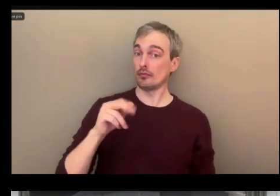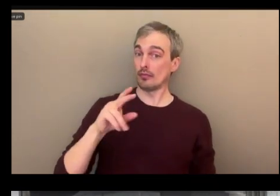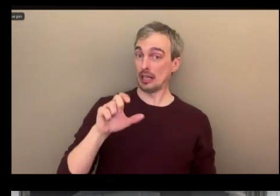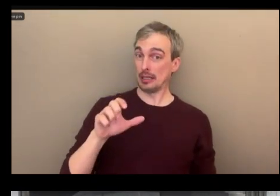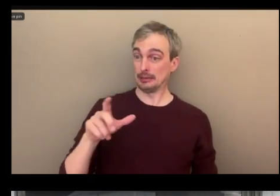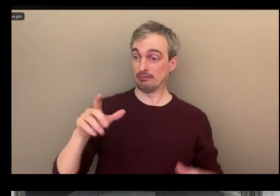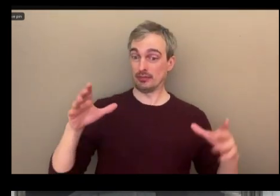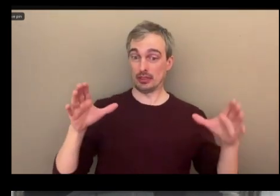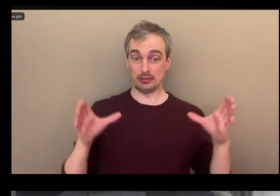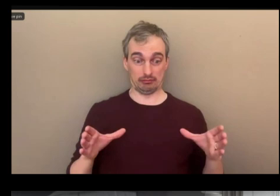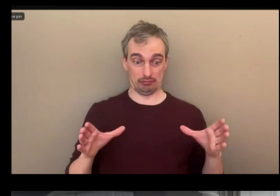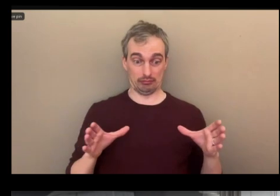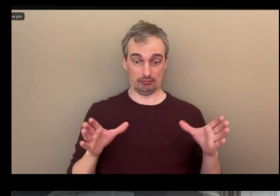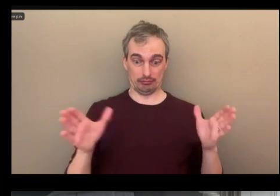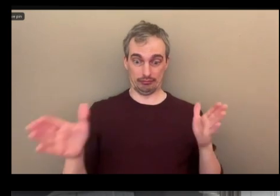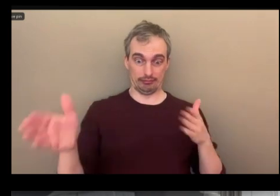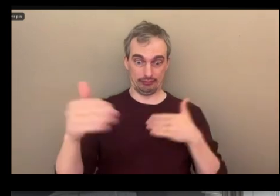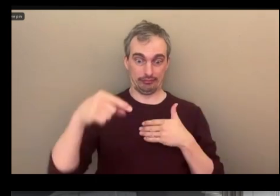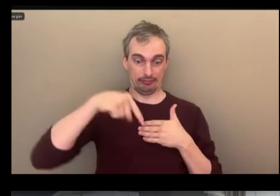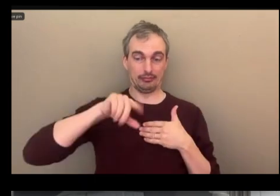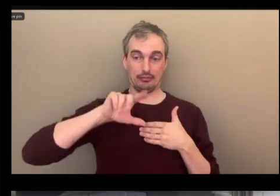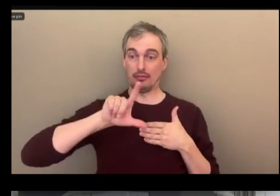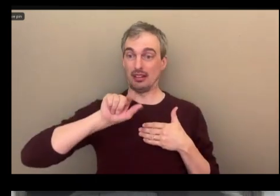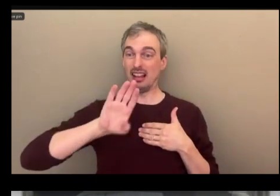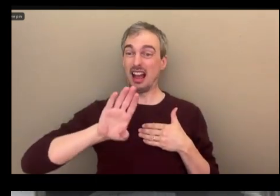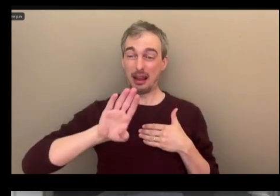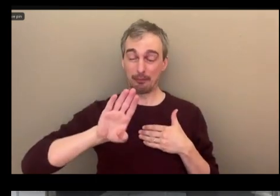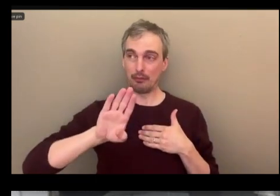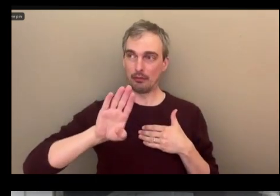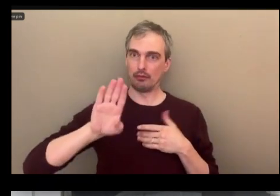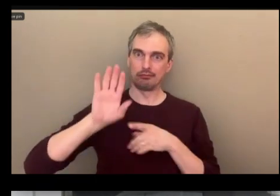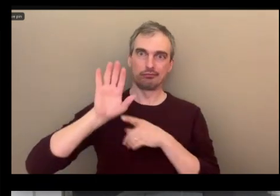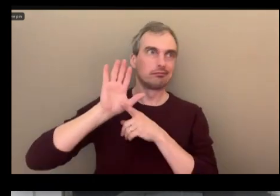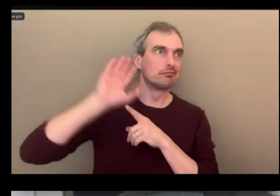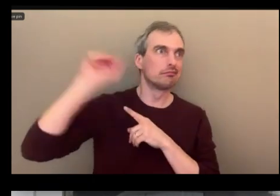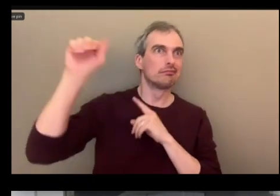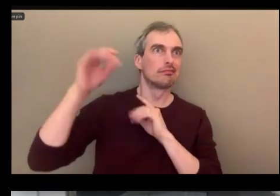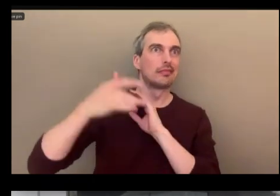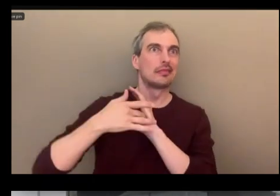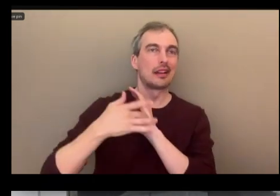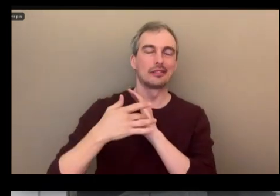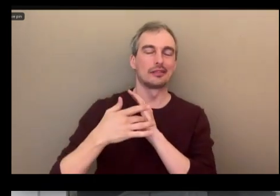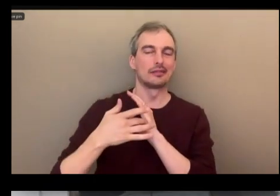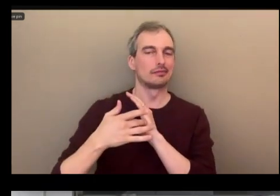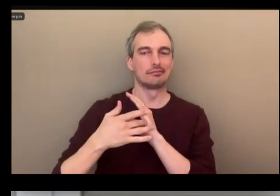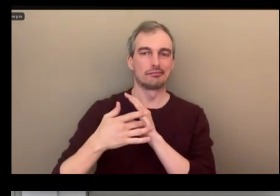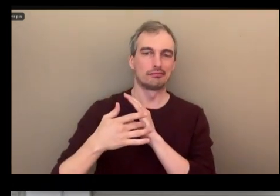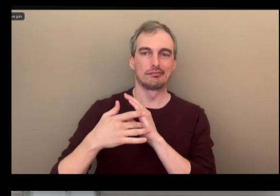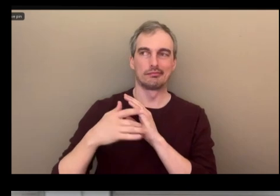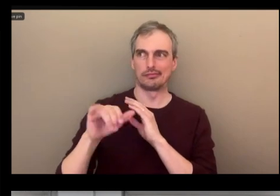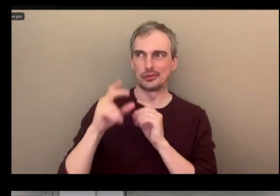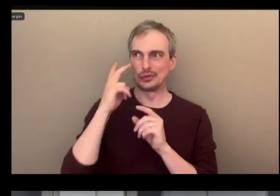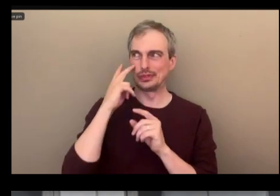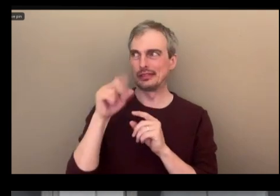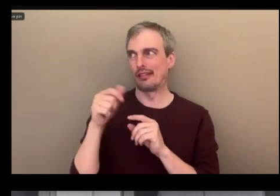probably seen in a lot of different labs. We want to have a really safe and accommodating space that was really open